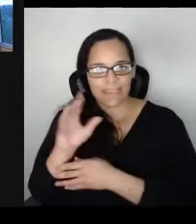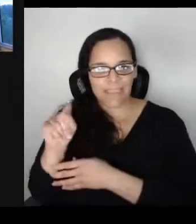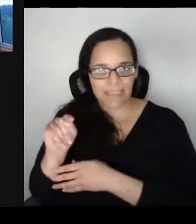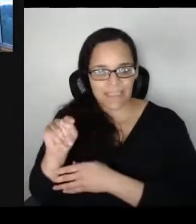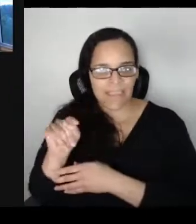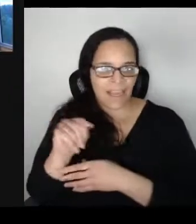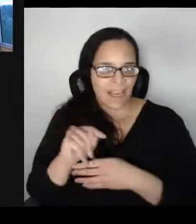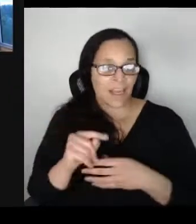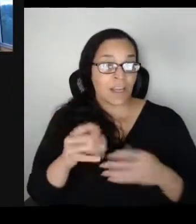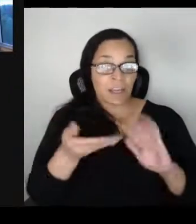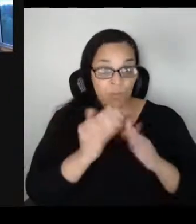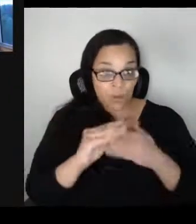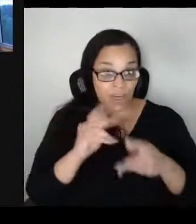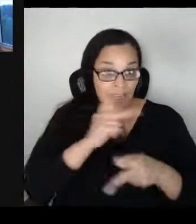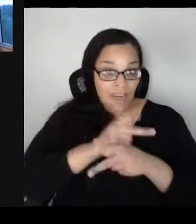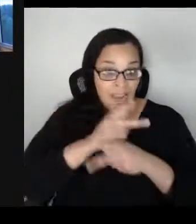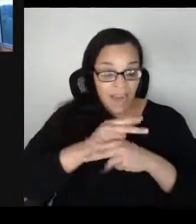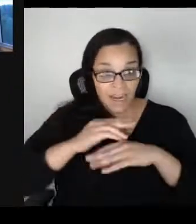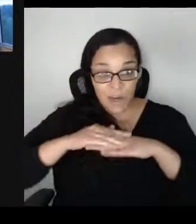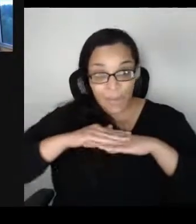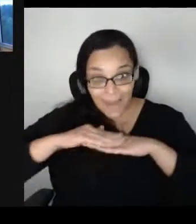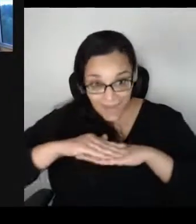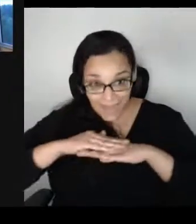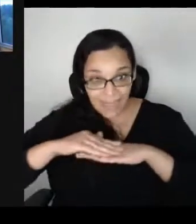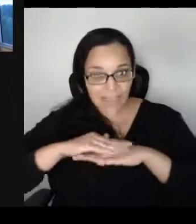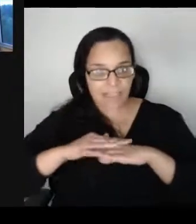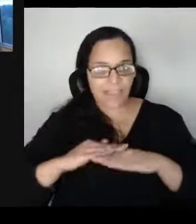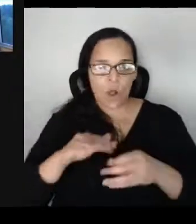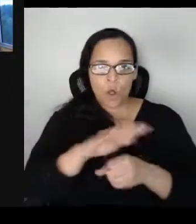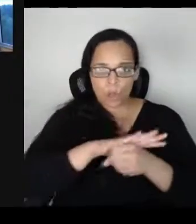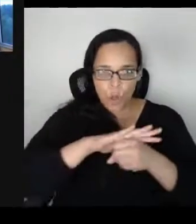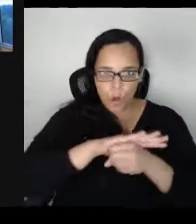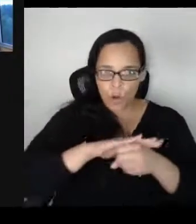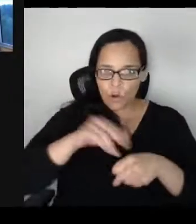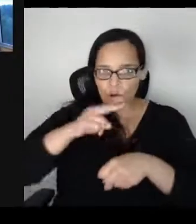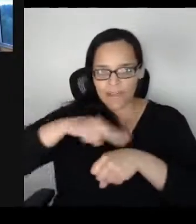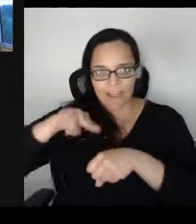local and national fight every day at all times,